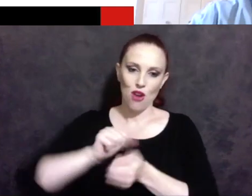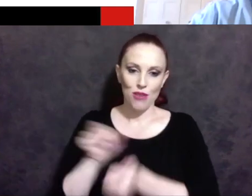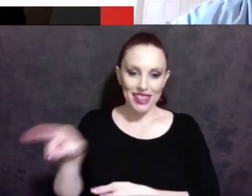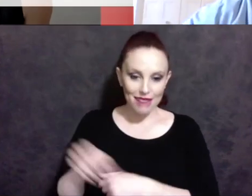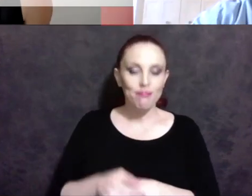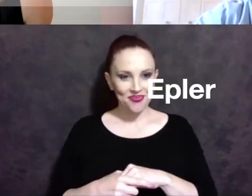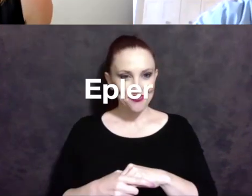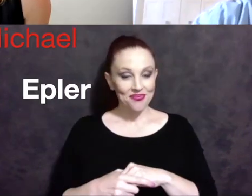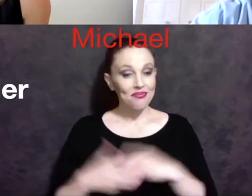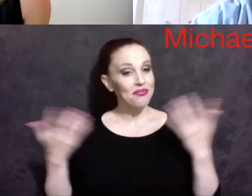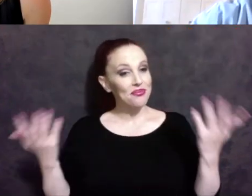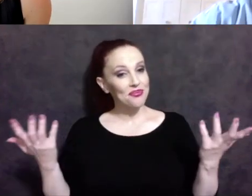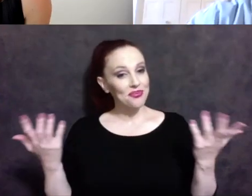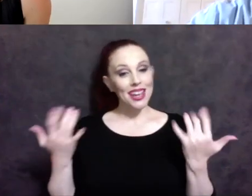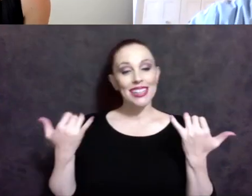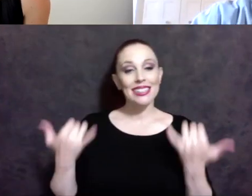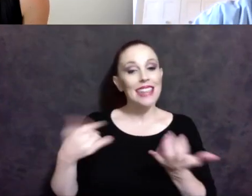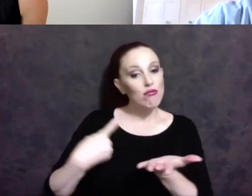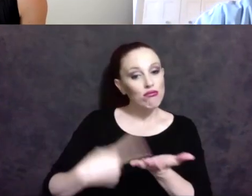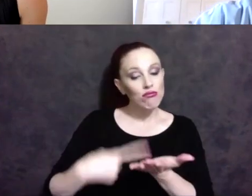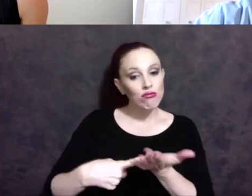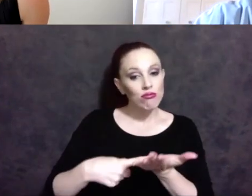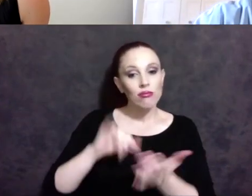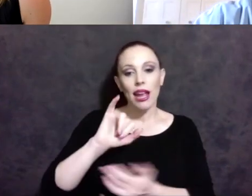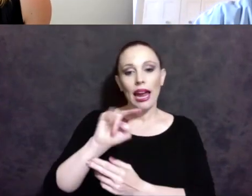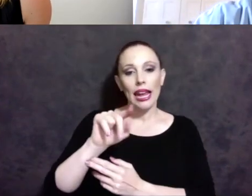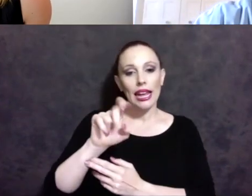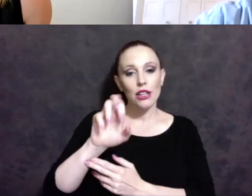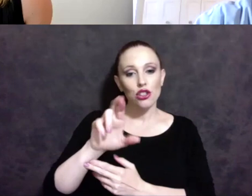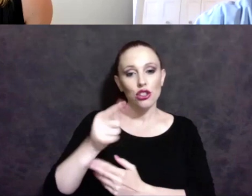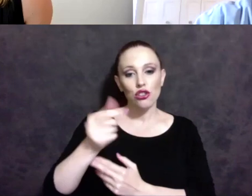with. So today we are discussing Understanding Intergenerational Trauma and its impact in